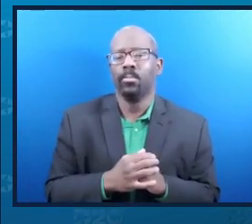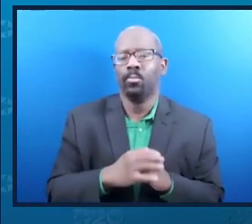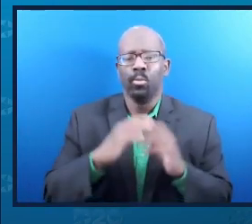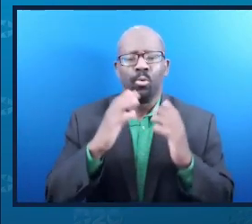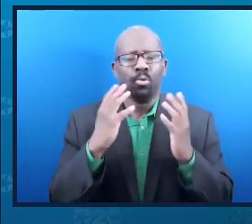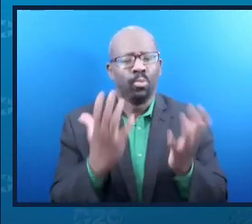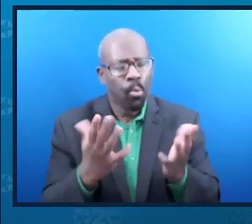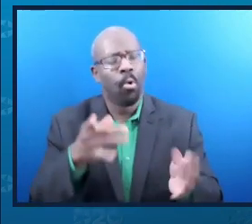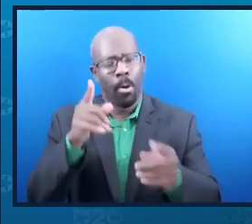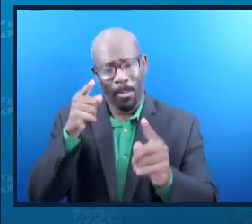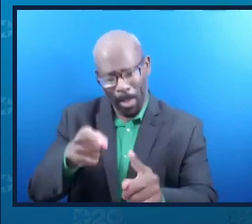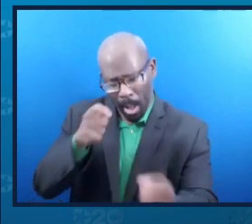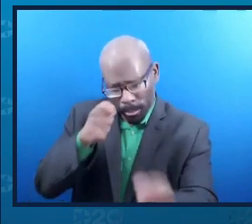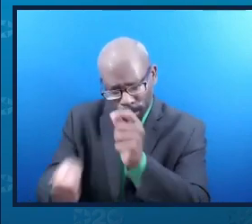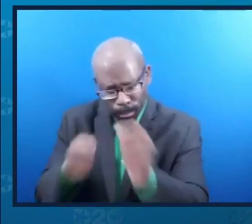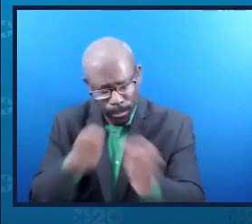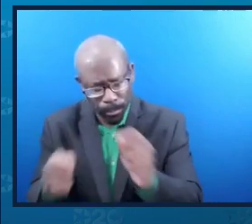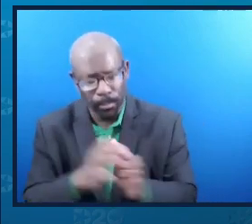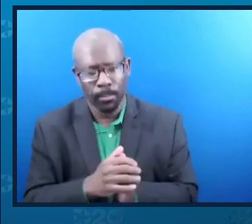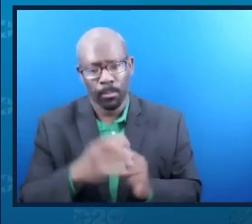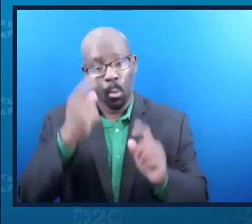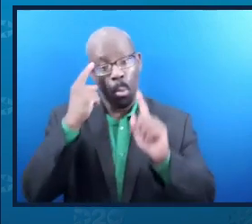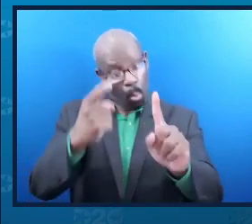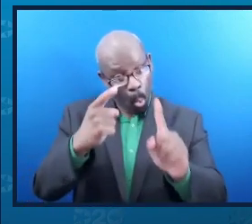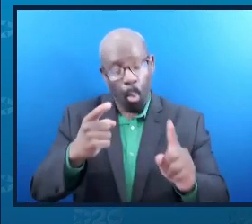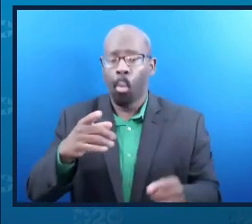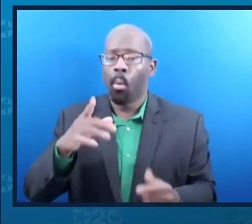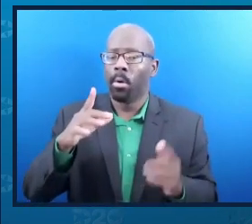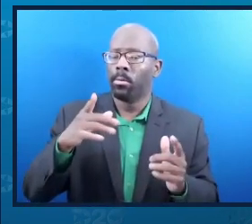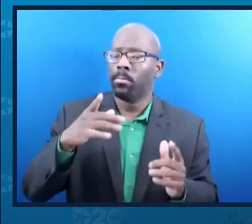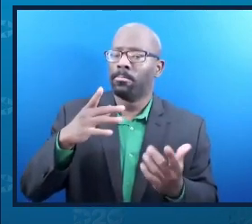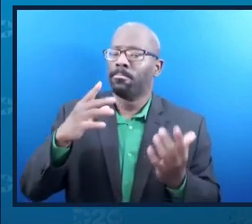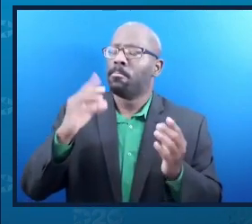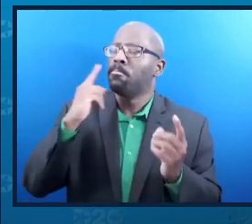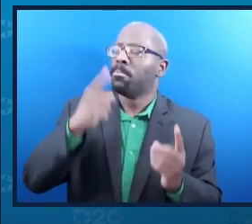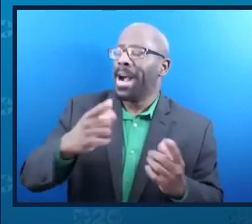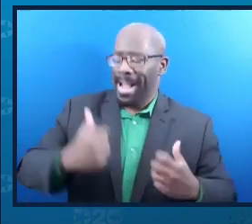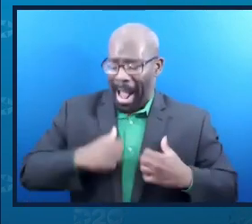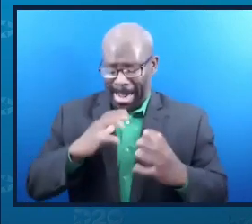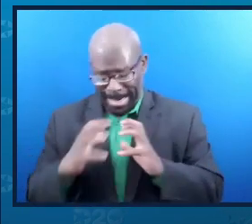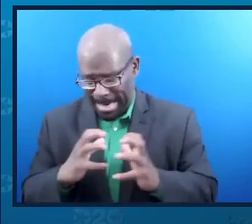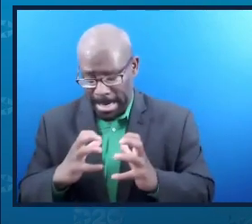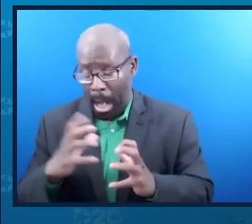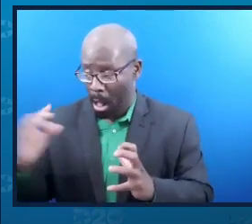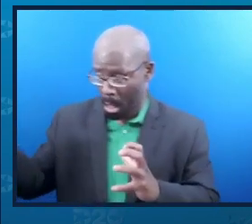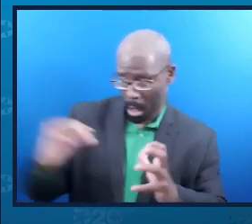CHANGES SO OUR ECONOMY ACTUALLY MAKES LIFE A LITTLE EASIER FOR EVERYBODY.